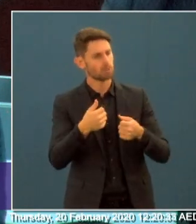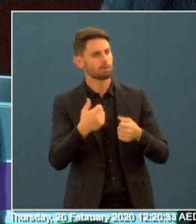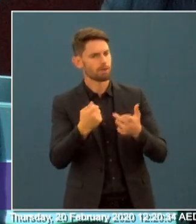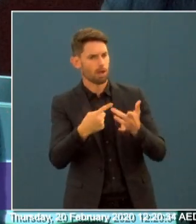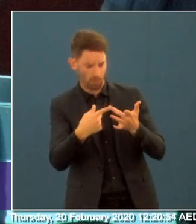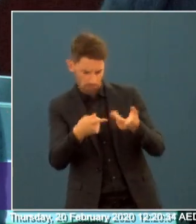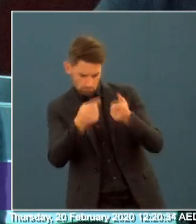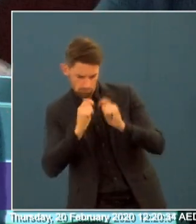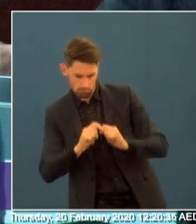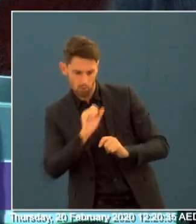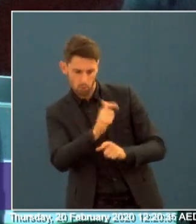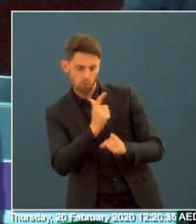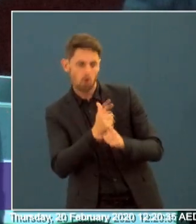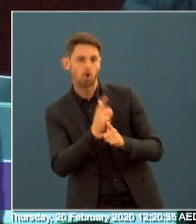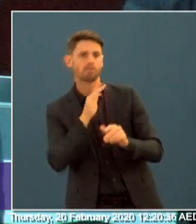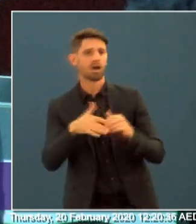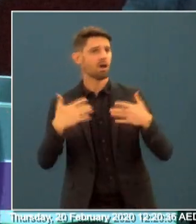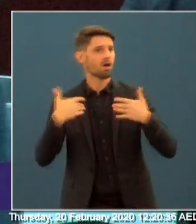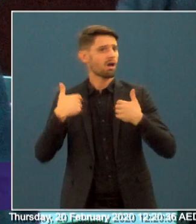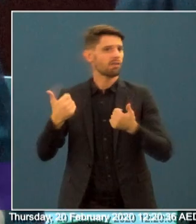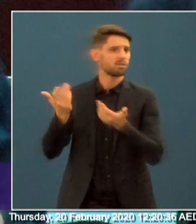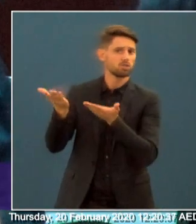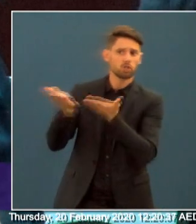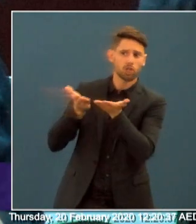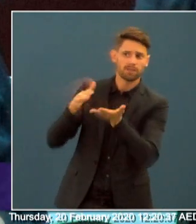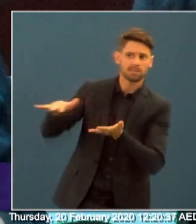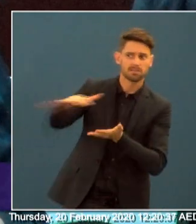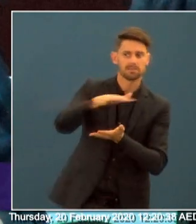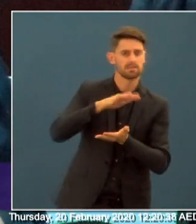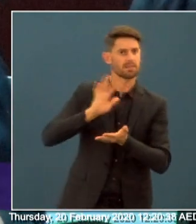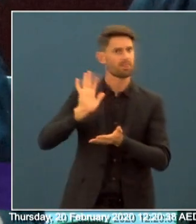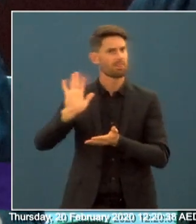which is health care services and needs. What would you like to say to the Royal Commission